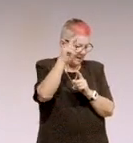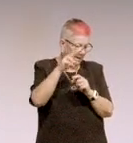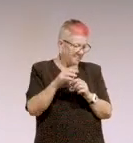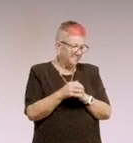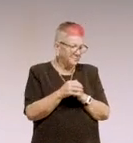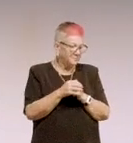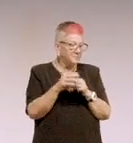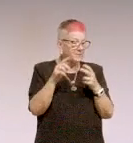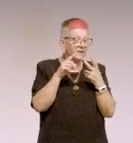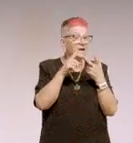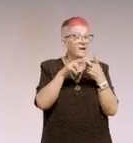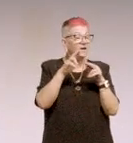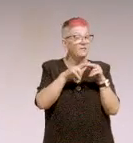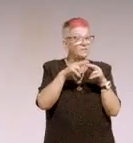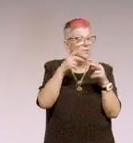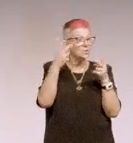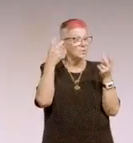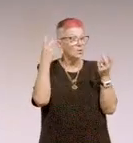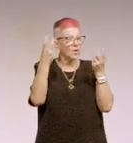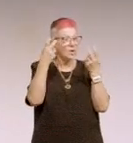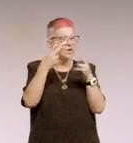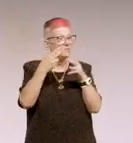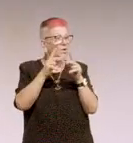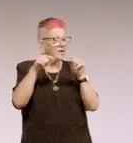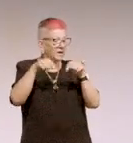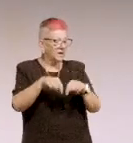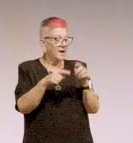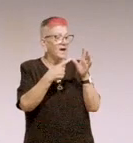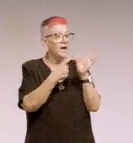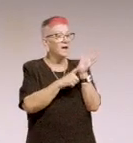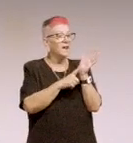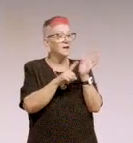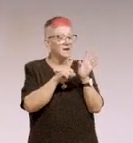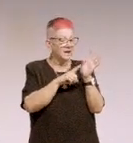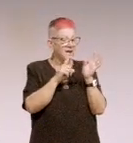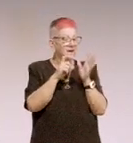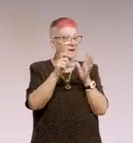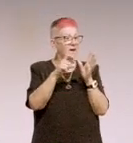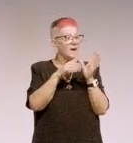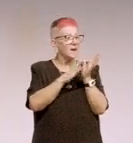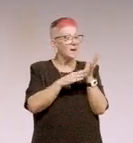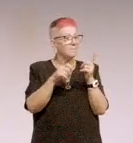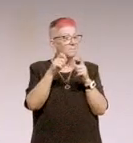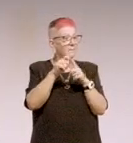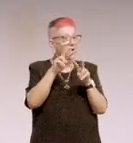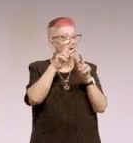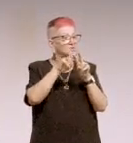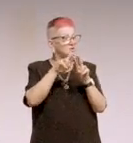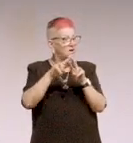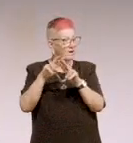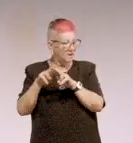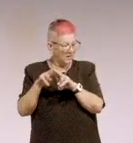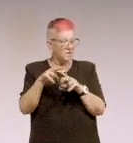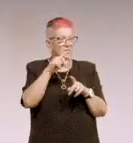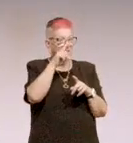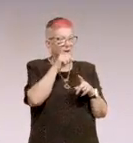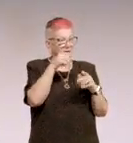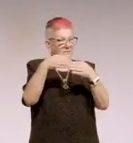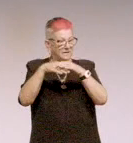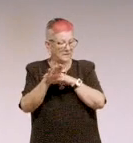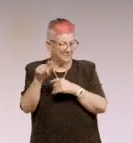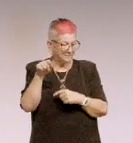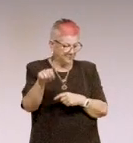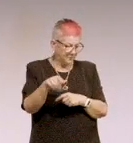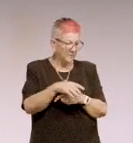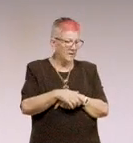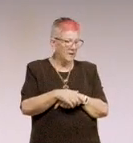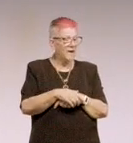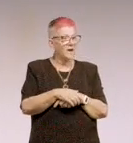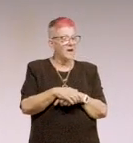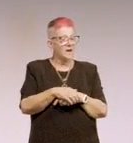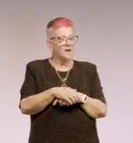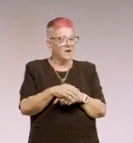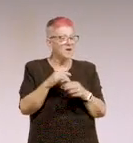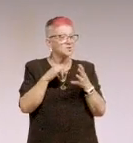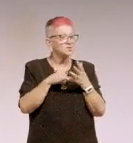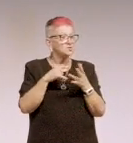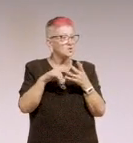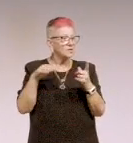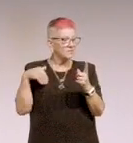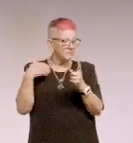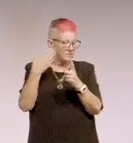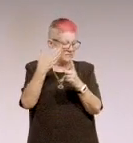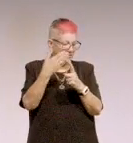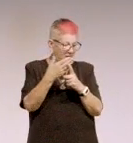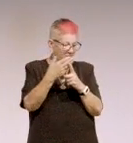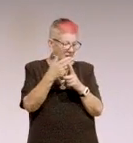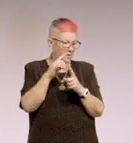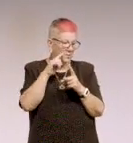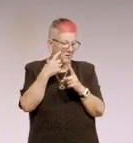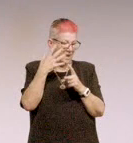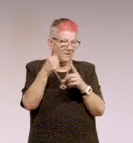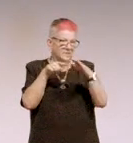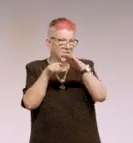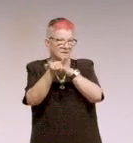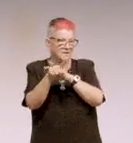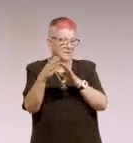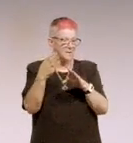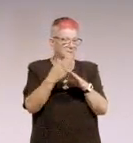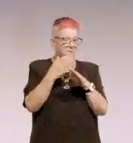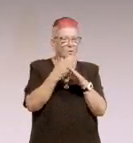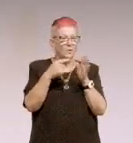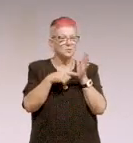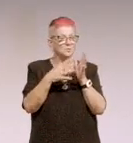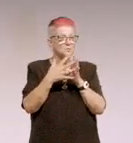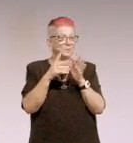The hashtag for today is #A11yCamp.